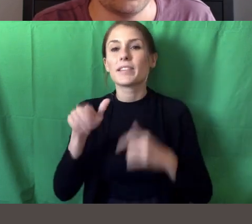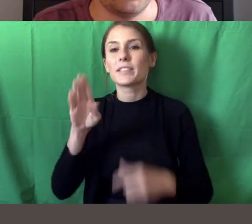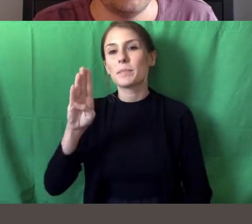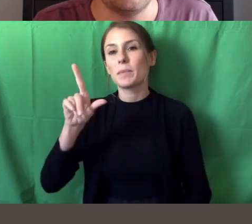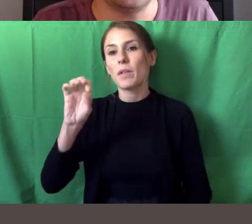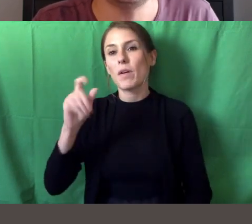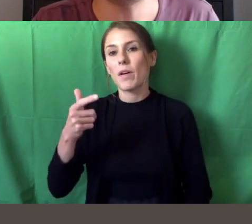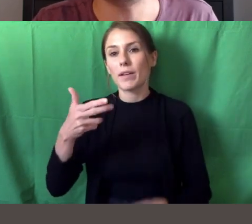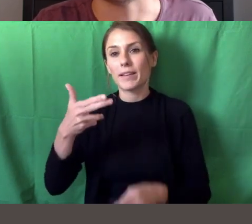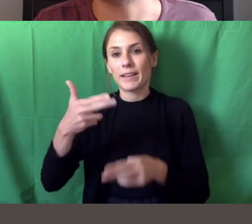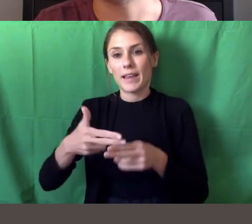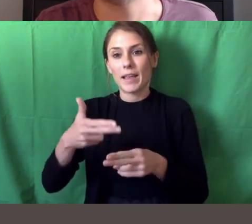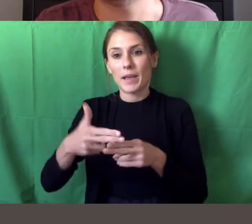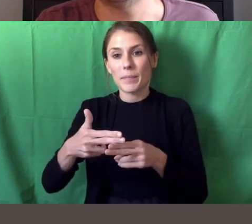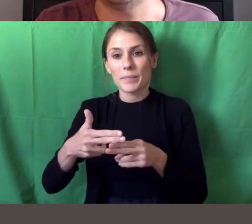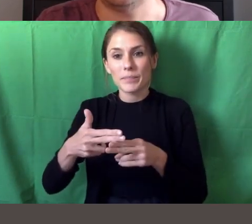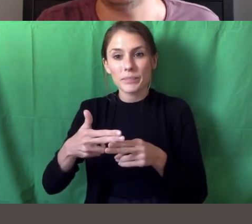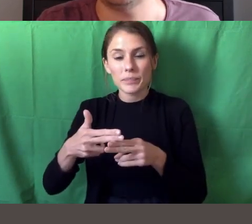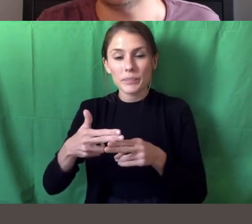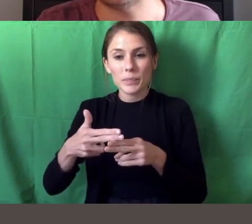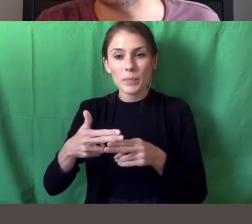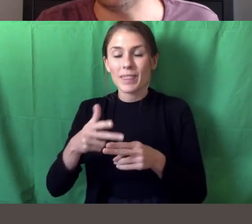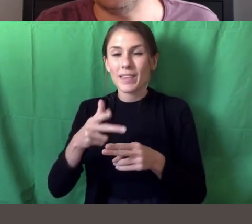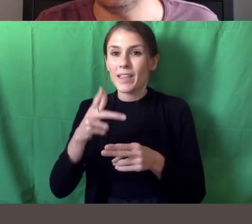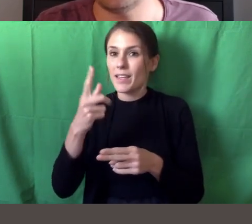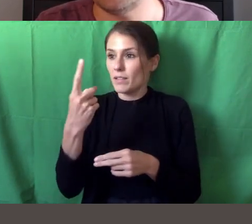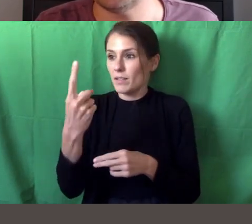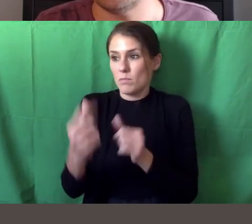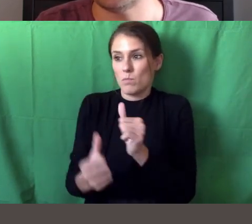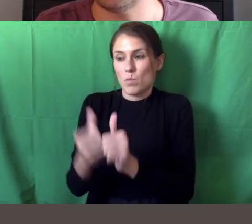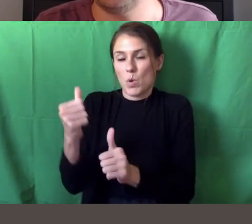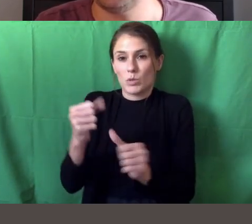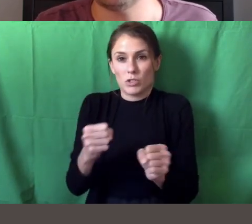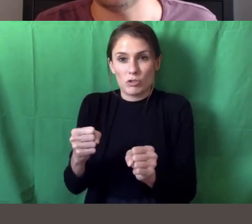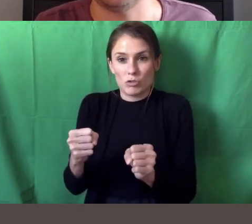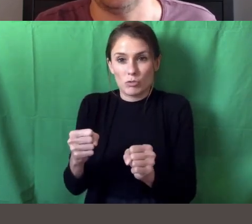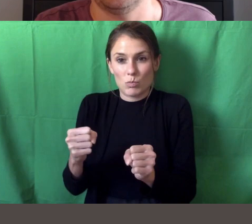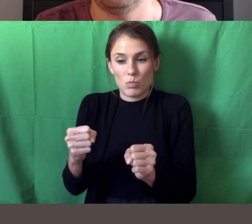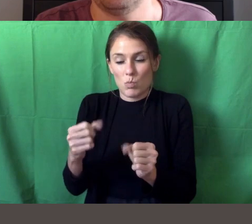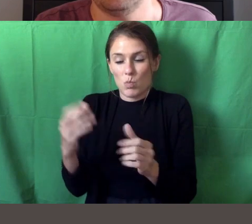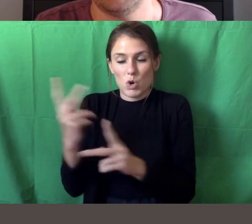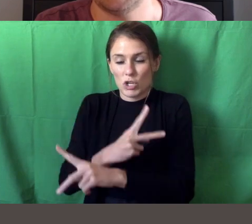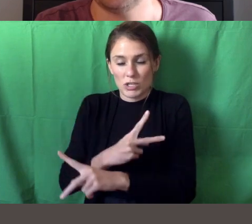you know? In this blog post, he named the single worst